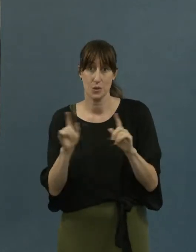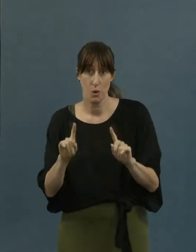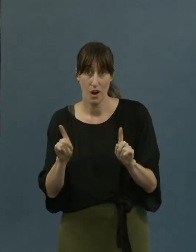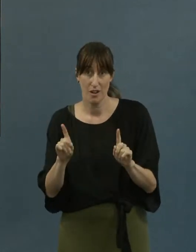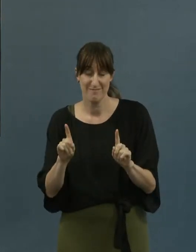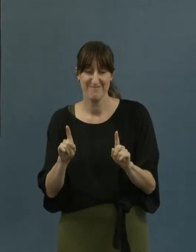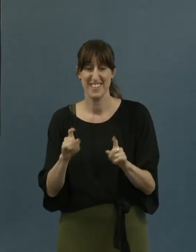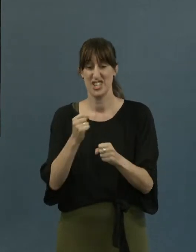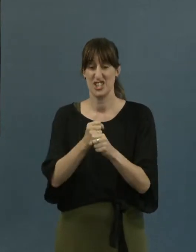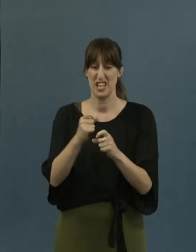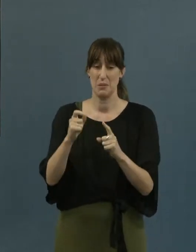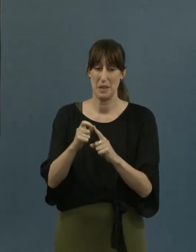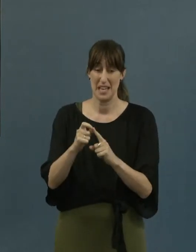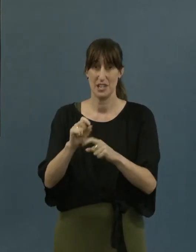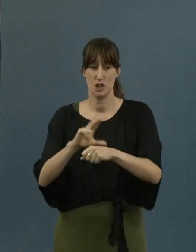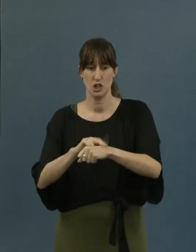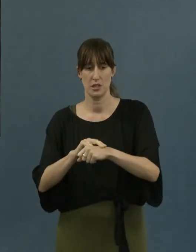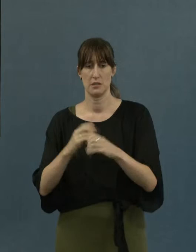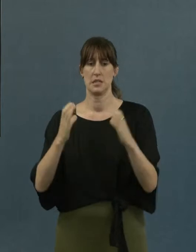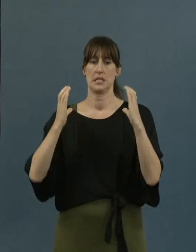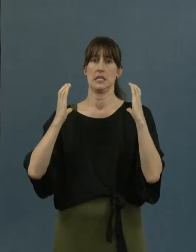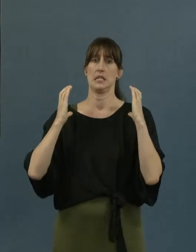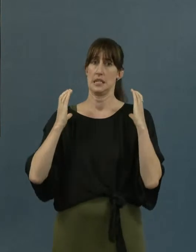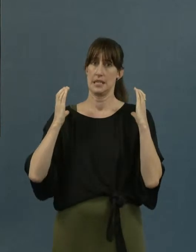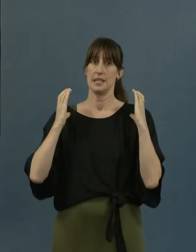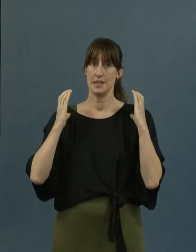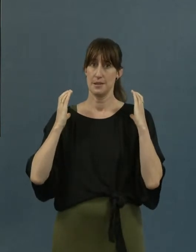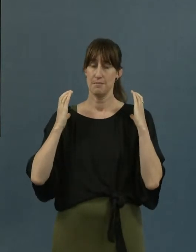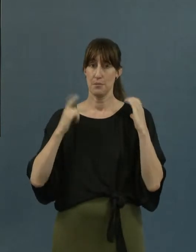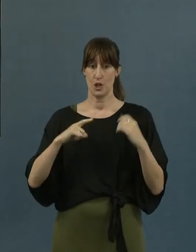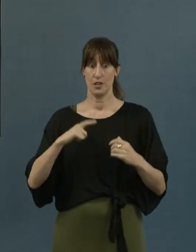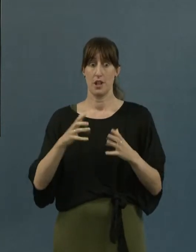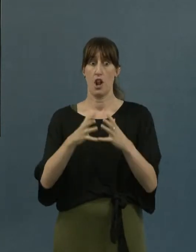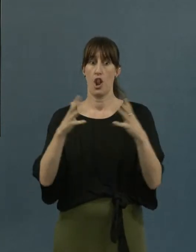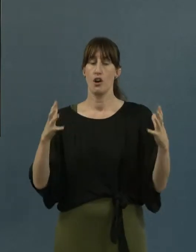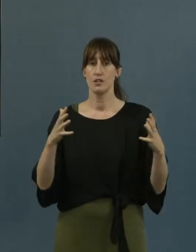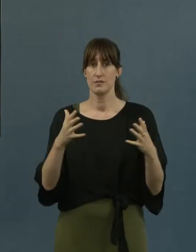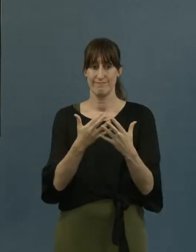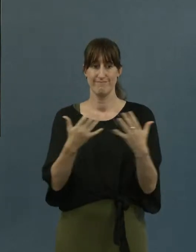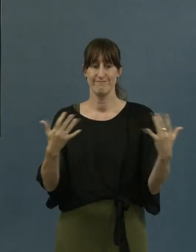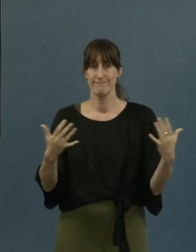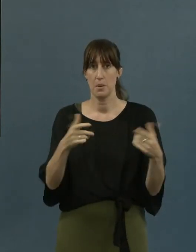pressure on the system when we